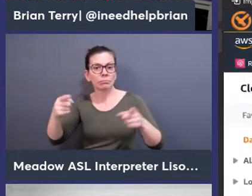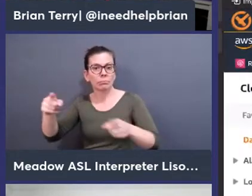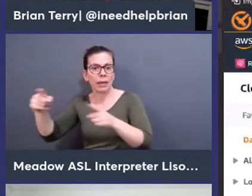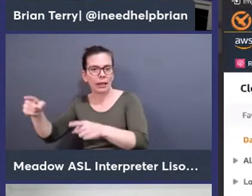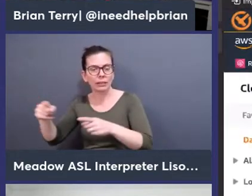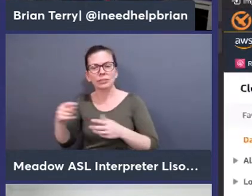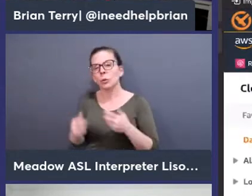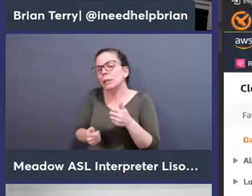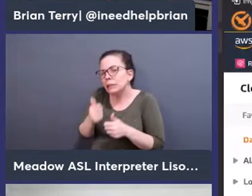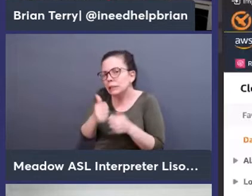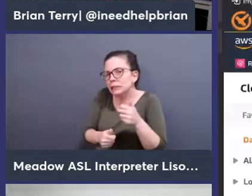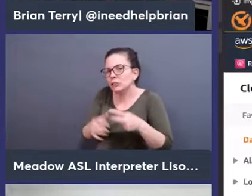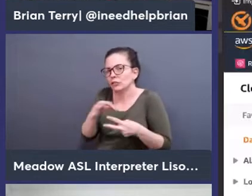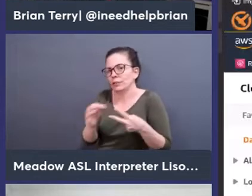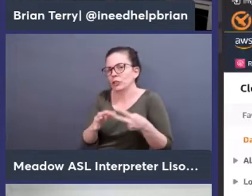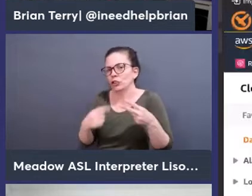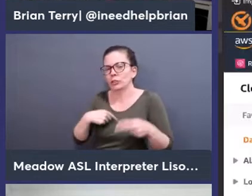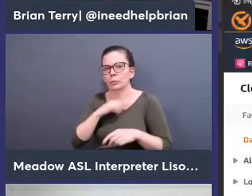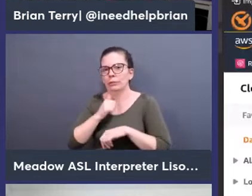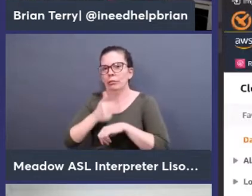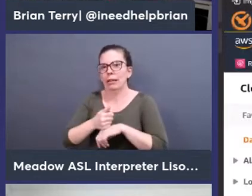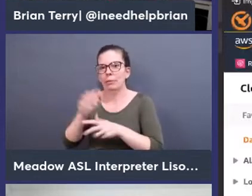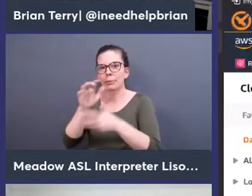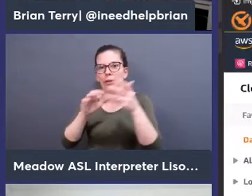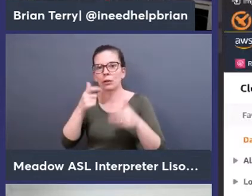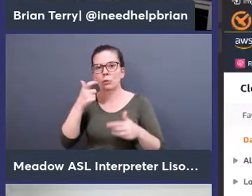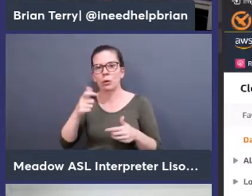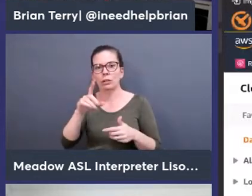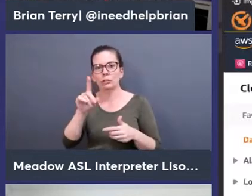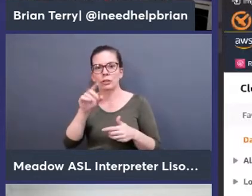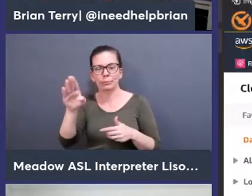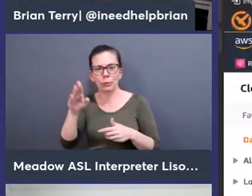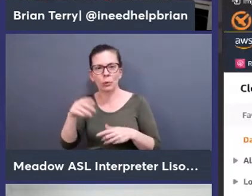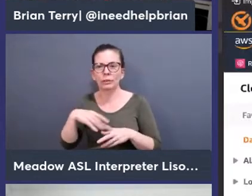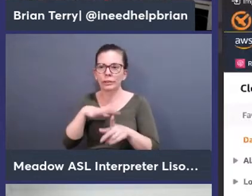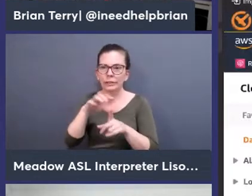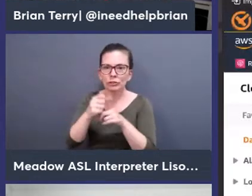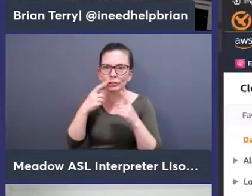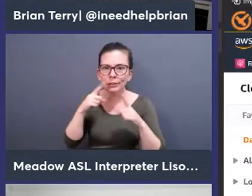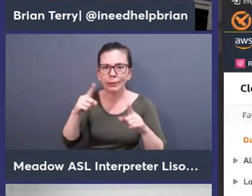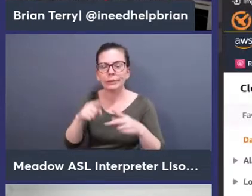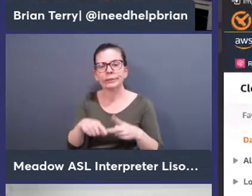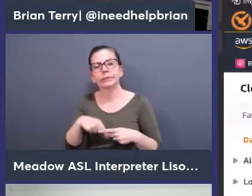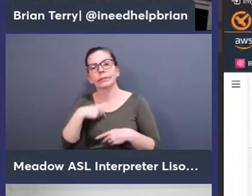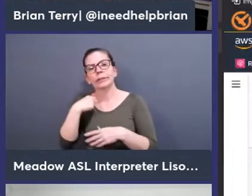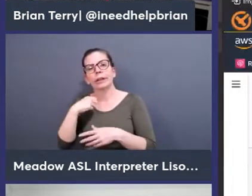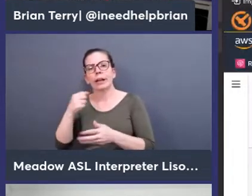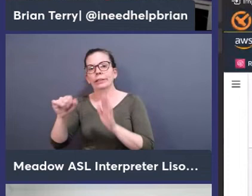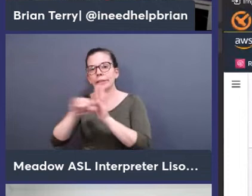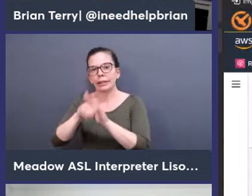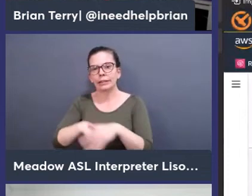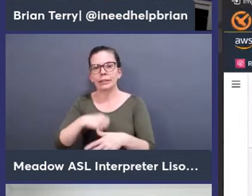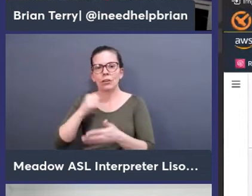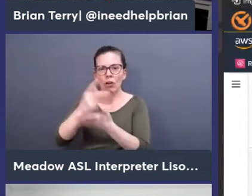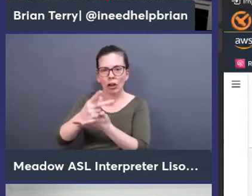we create a CloudWatch dashboard achievements, user gameplay data, identity and auth, game state cloud saving. If you go into the CloudWatch,